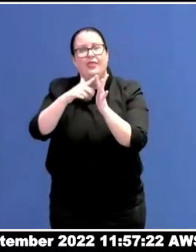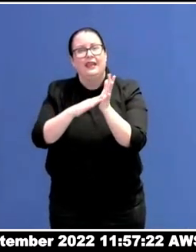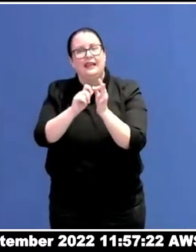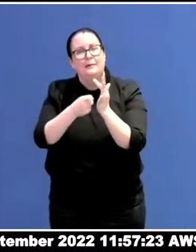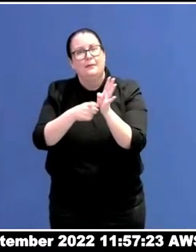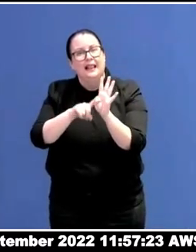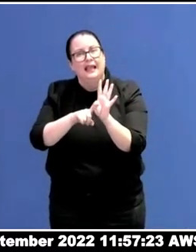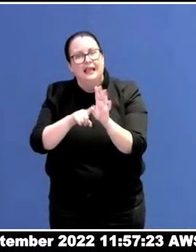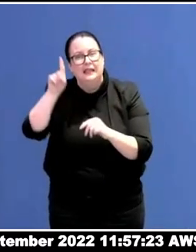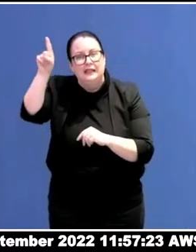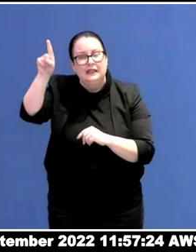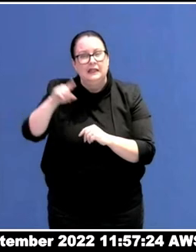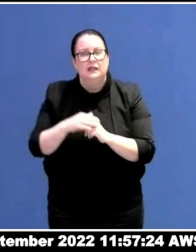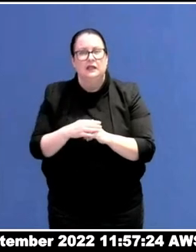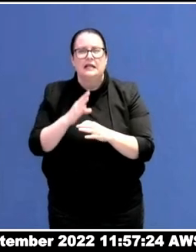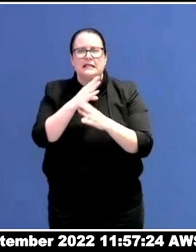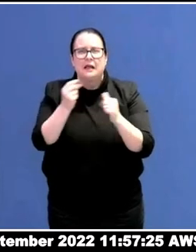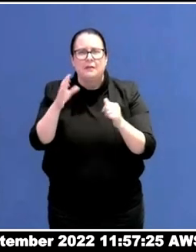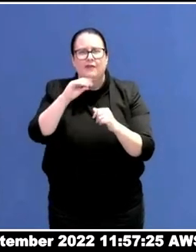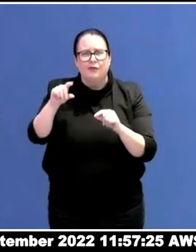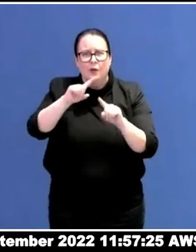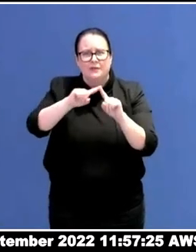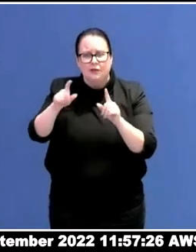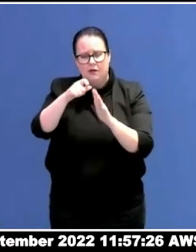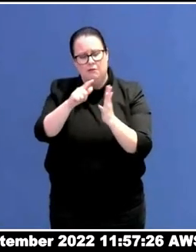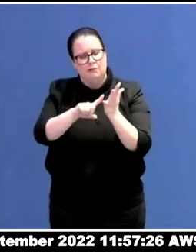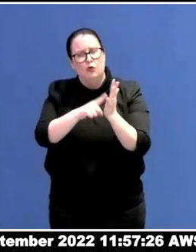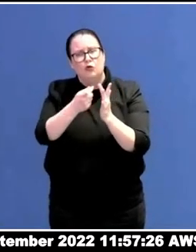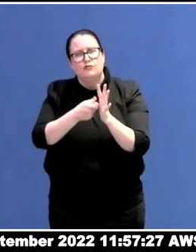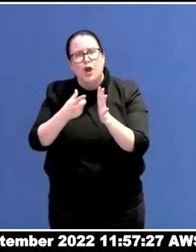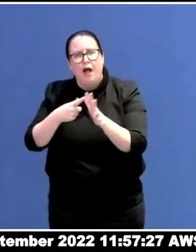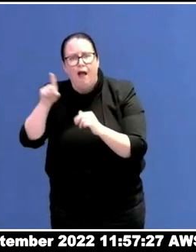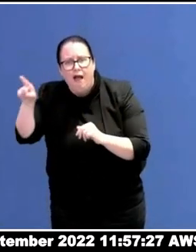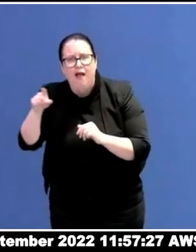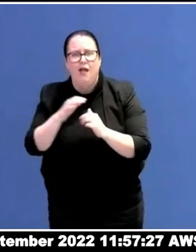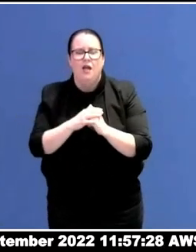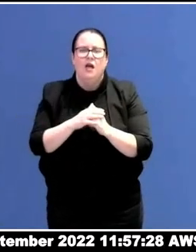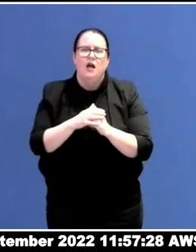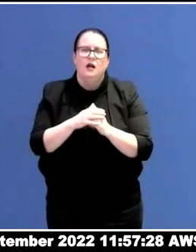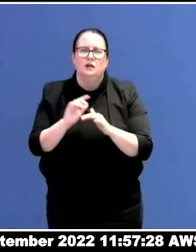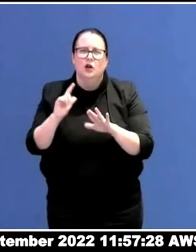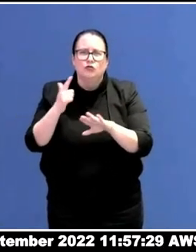coming from remote locations in the Pilbara. Children coming in remote locations in the Eastern Goldfields.